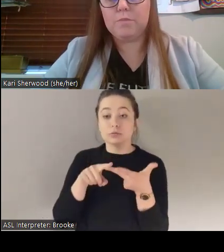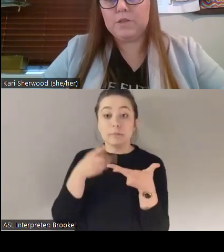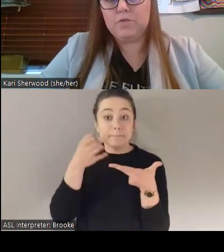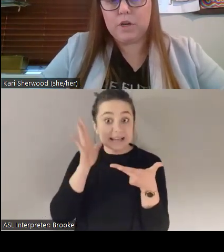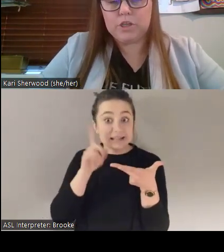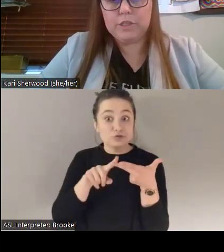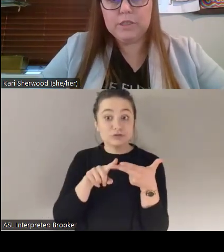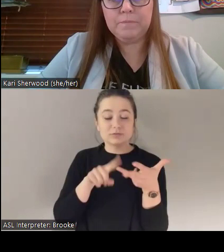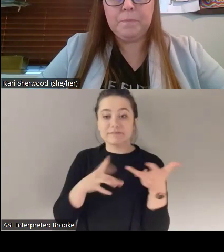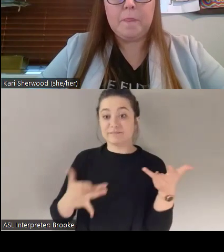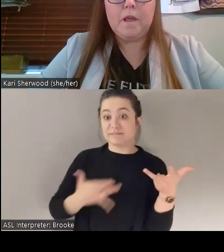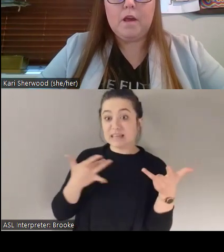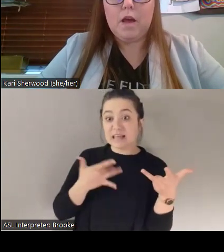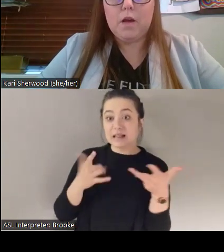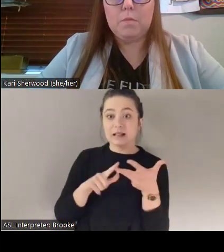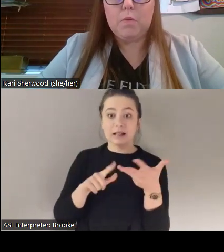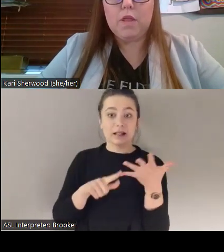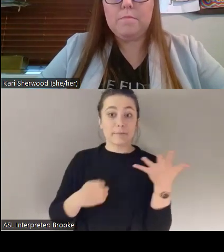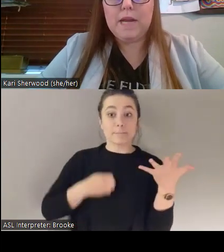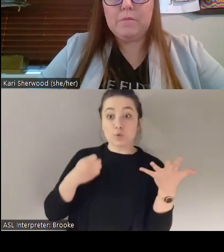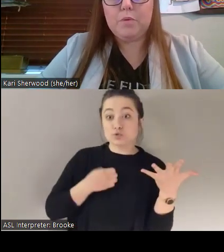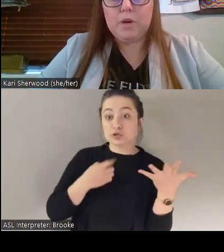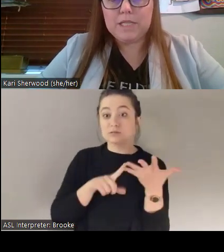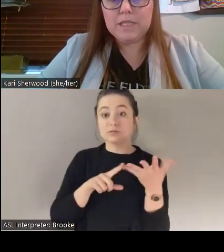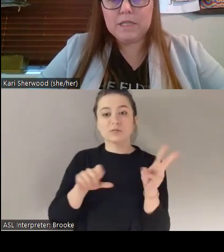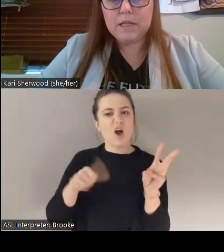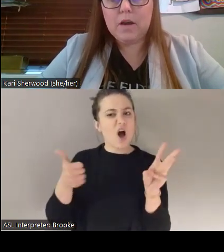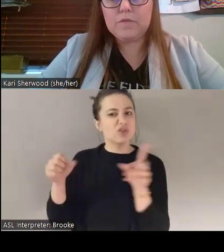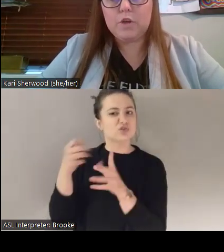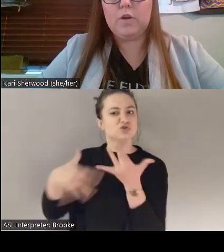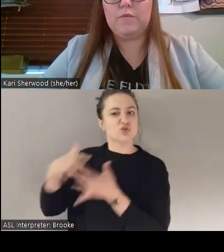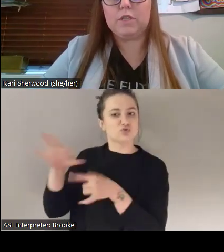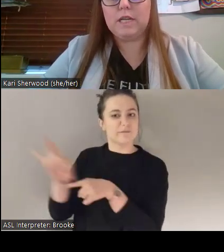mental functions. One of the main premises of neurodiversity